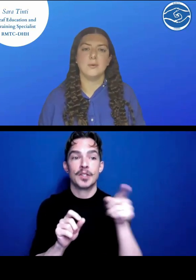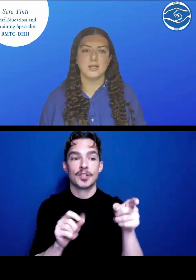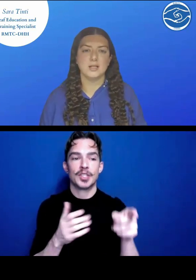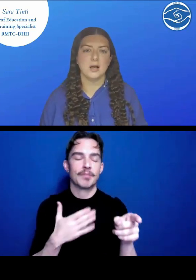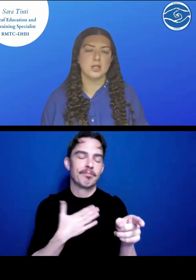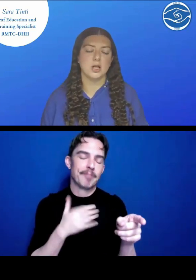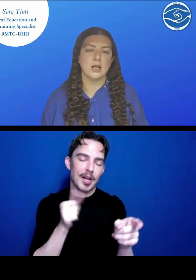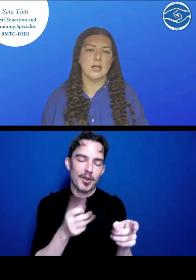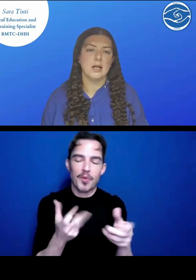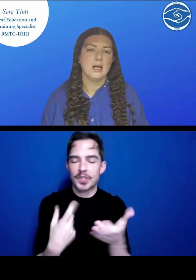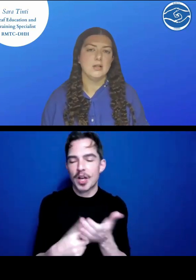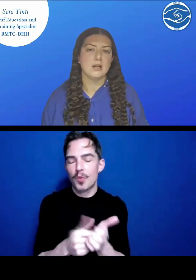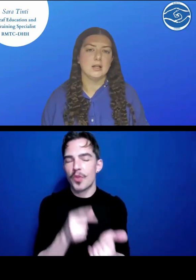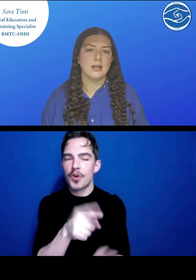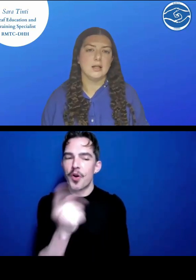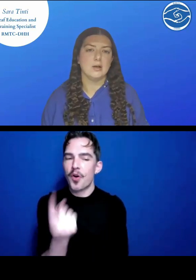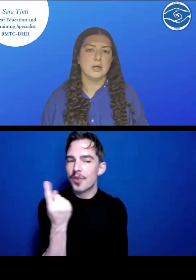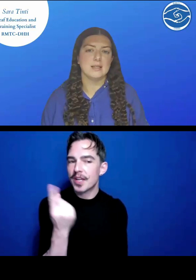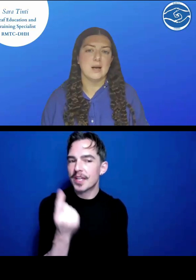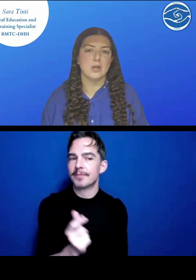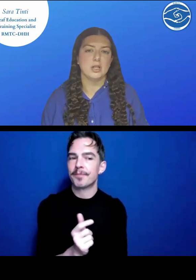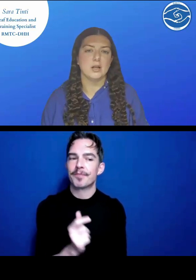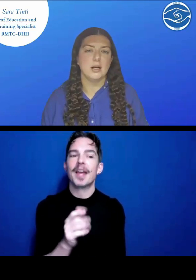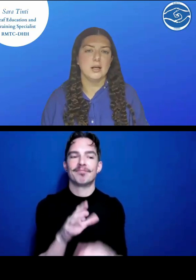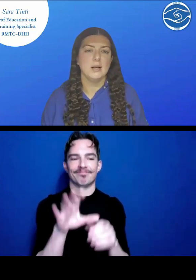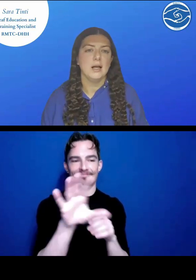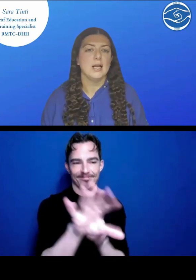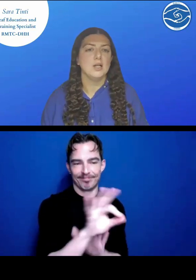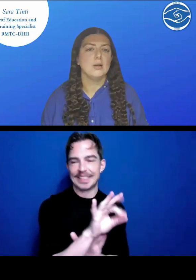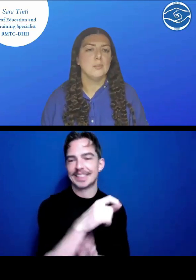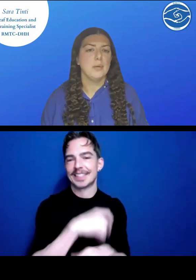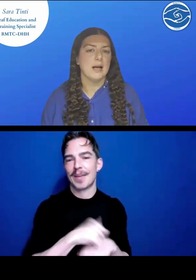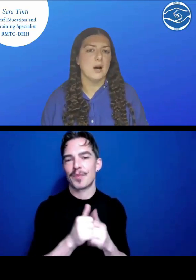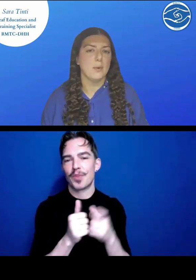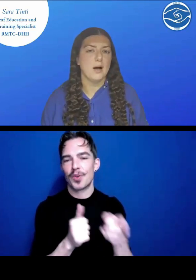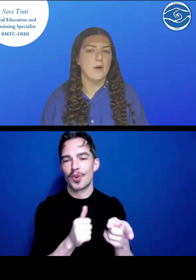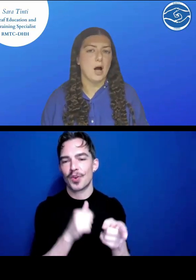I want to talk to Sherry." You can click here and book a time with Sherry. And you can pick now. We